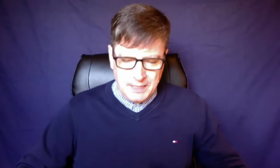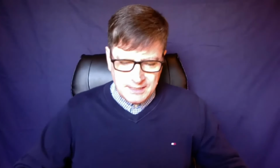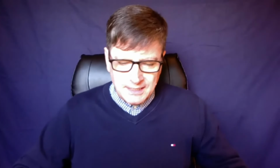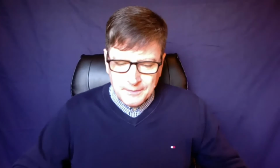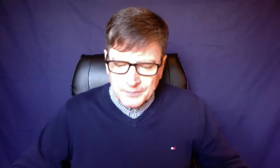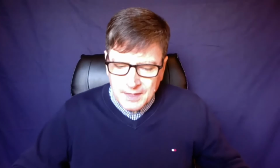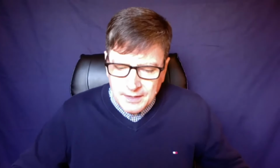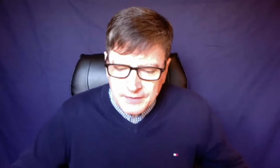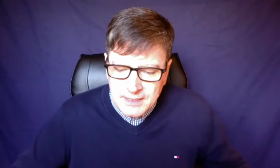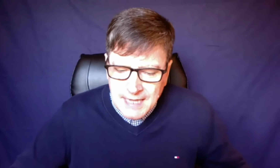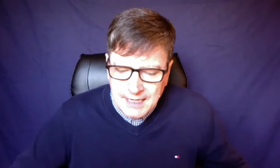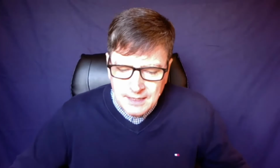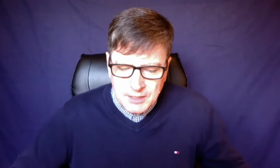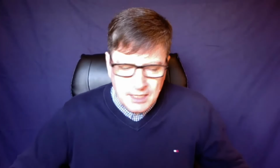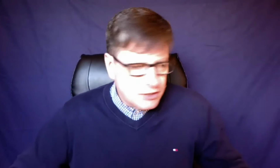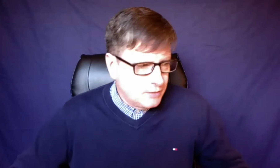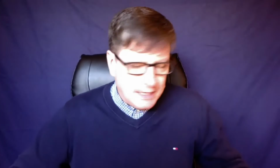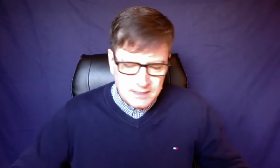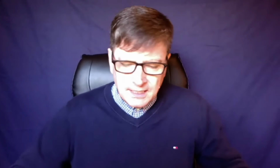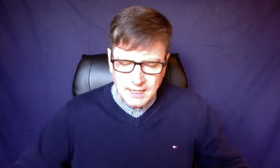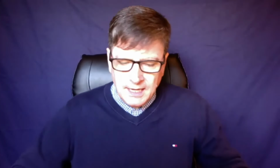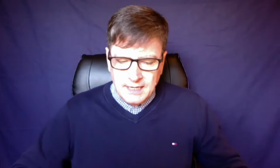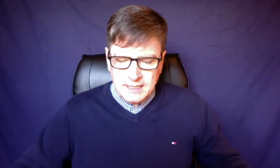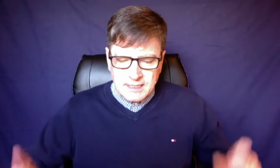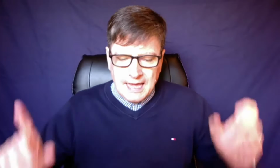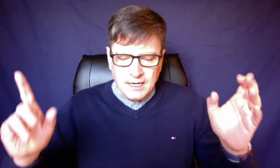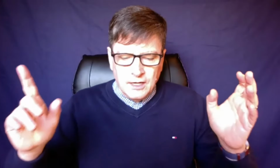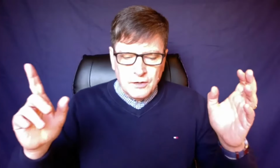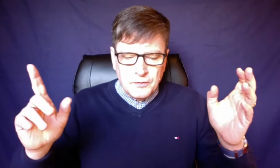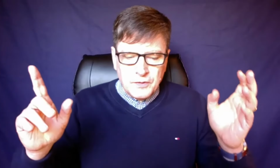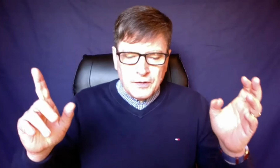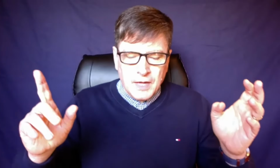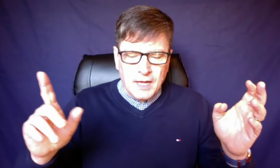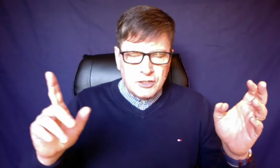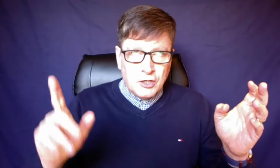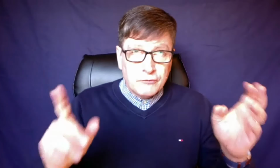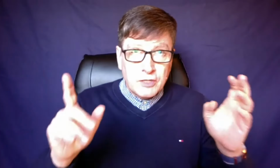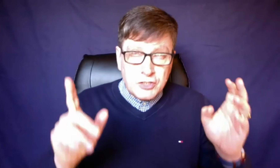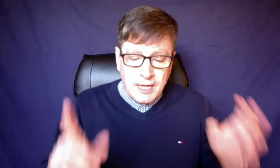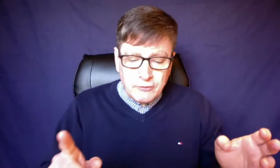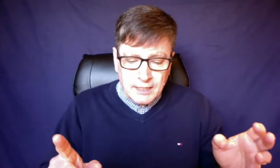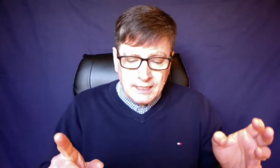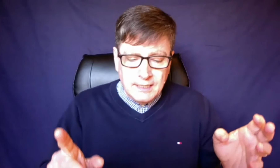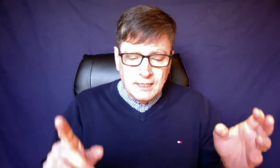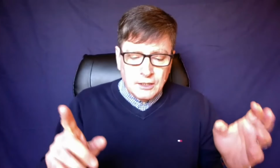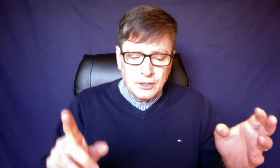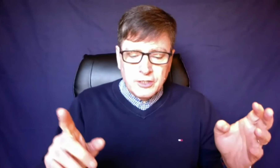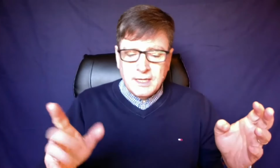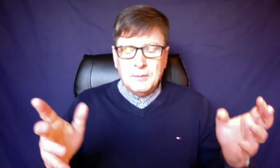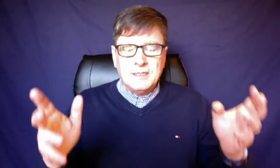together long before he they imitation basic. master the flat O. So that's the first